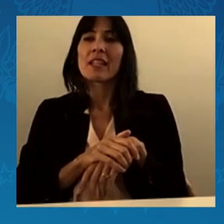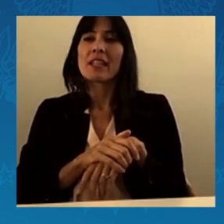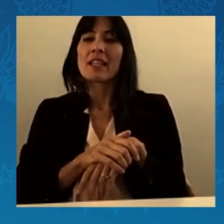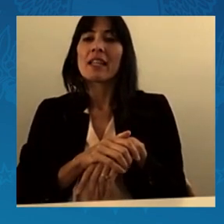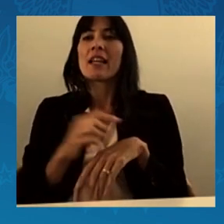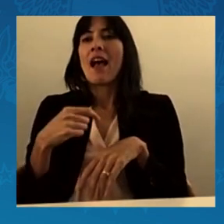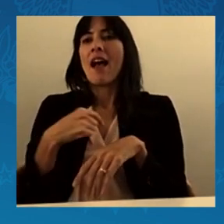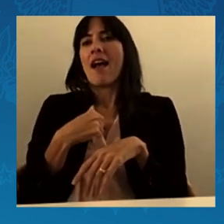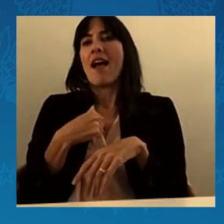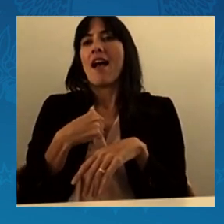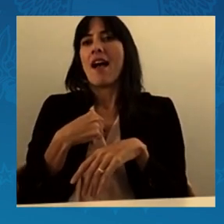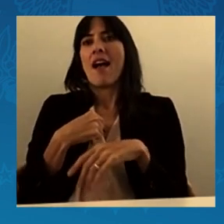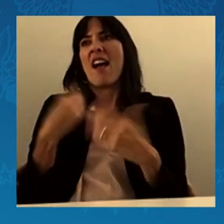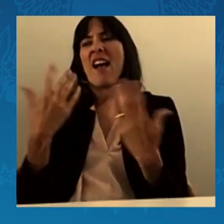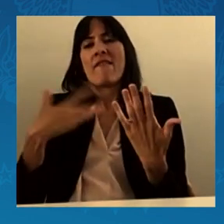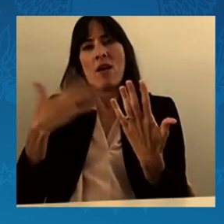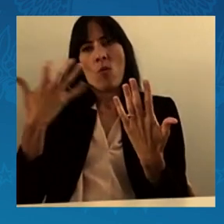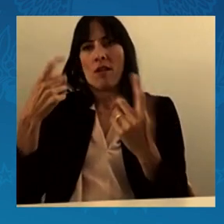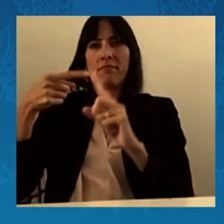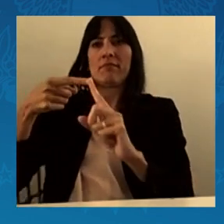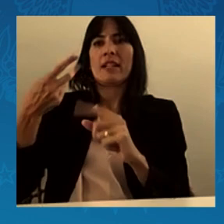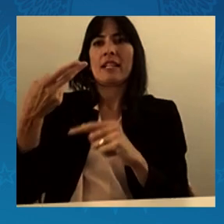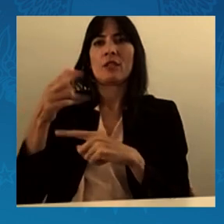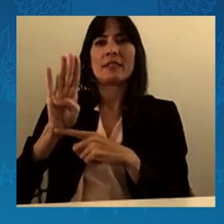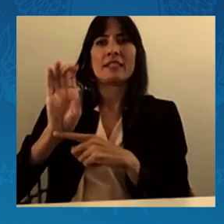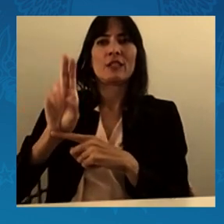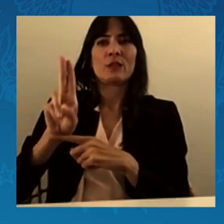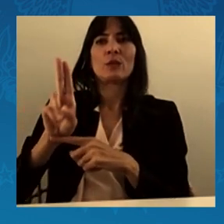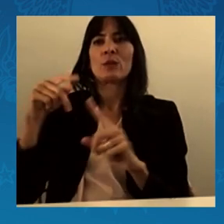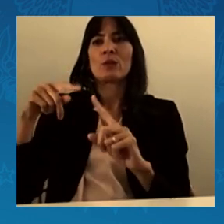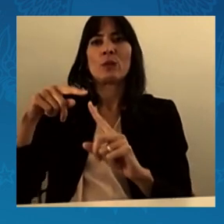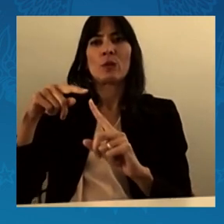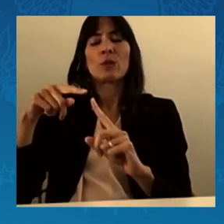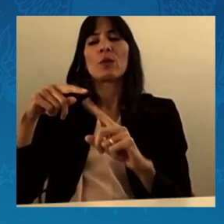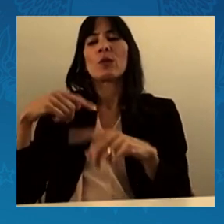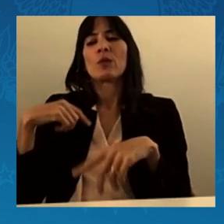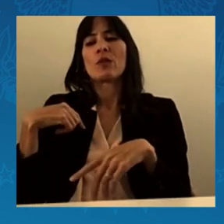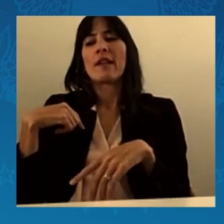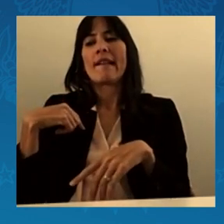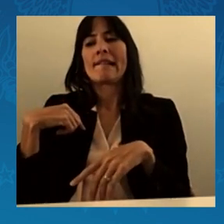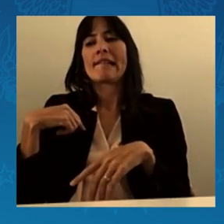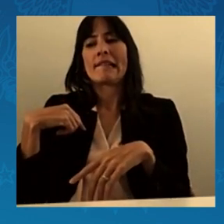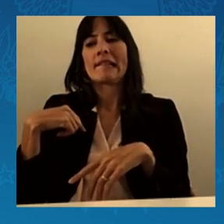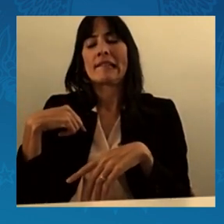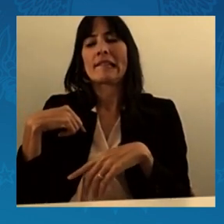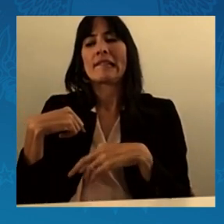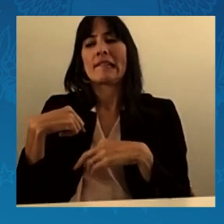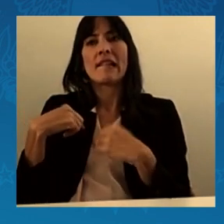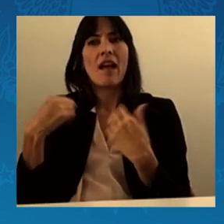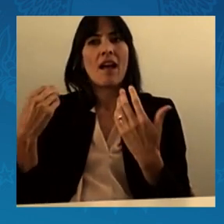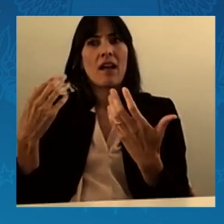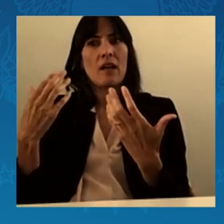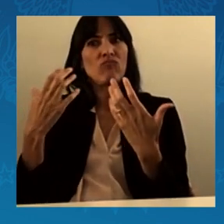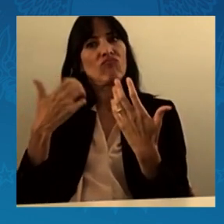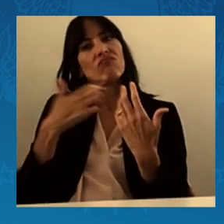because of I want a black woman. I also went to a predominantly white school